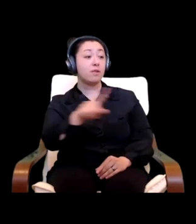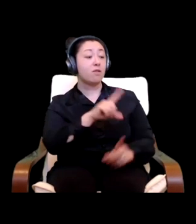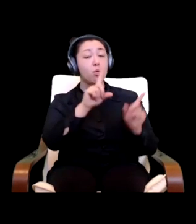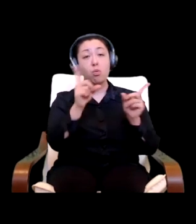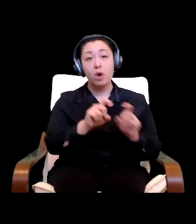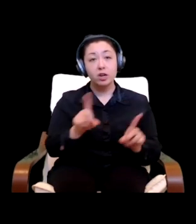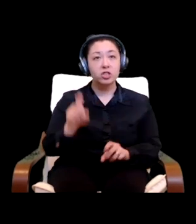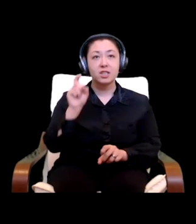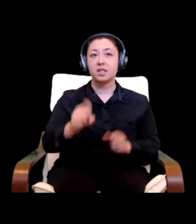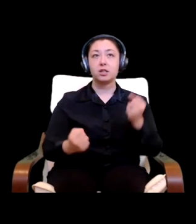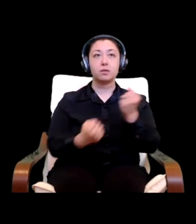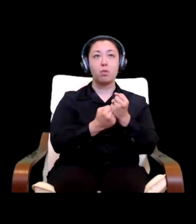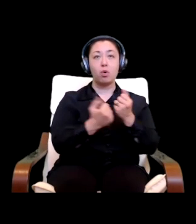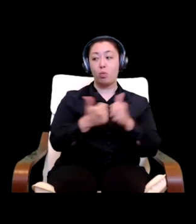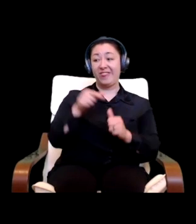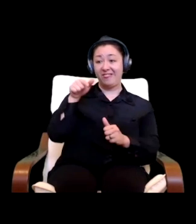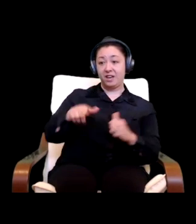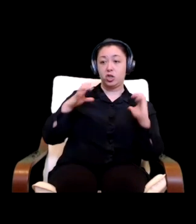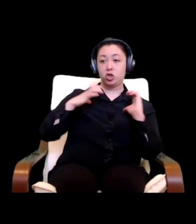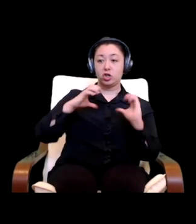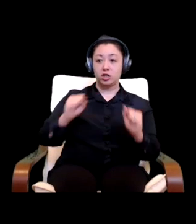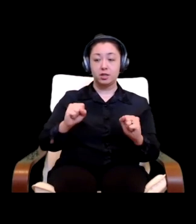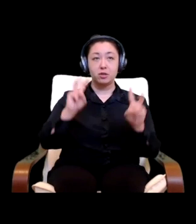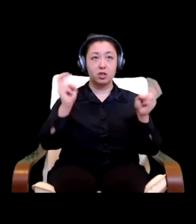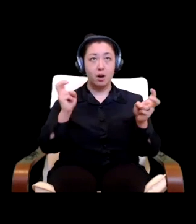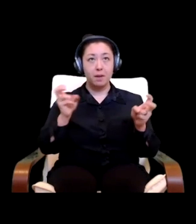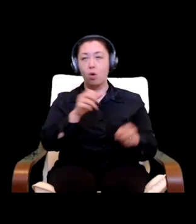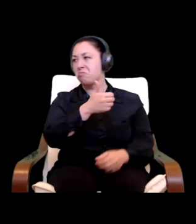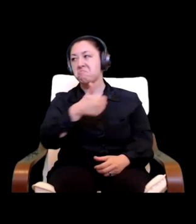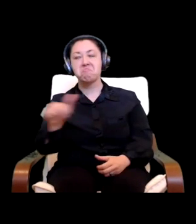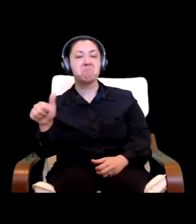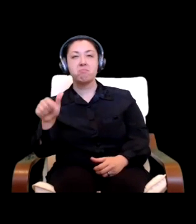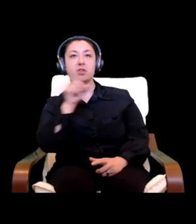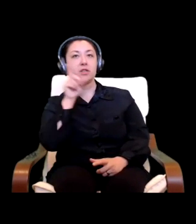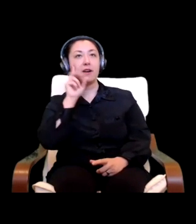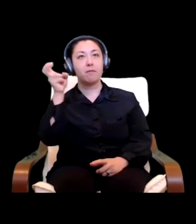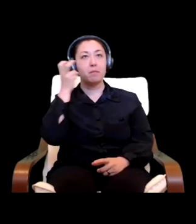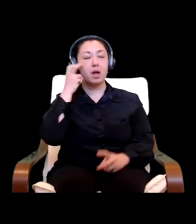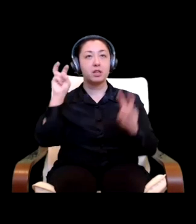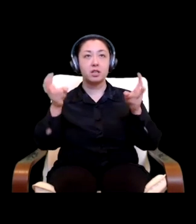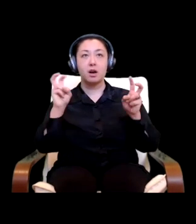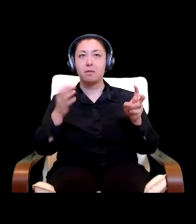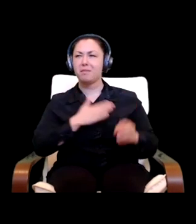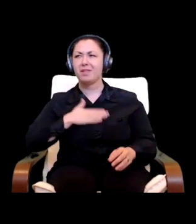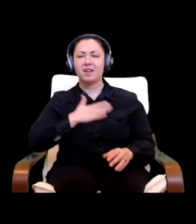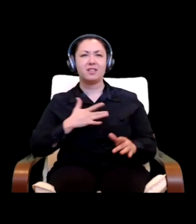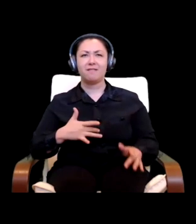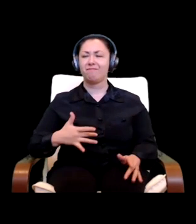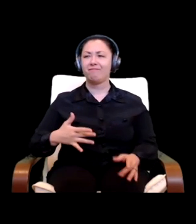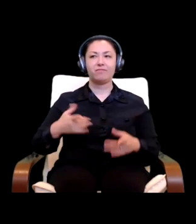other Deafblind topic, please feel free to reach out to anyone of us and/or your state Deafblind project.